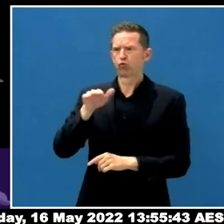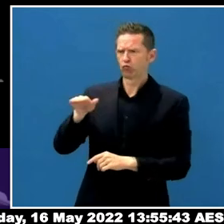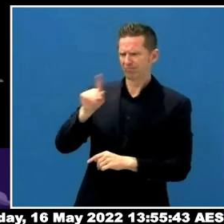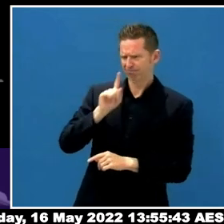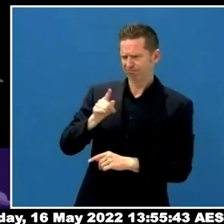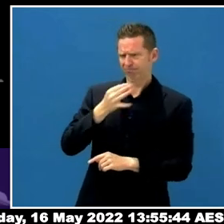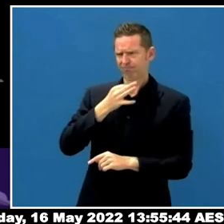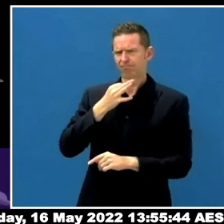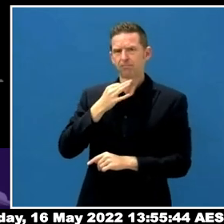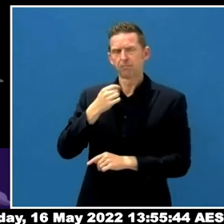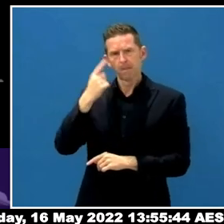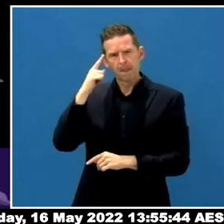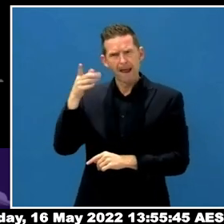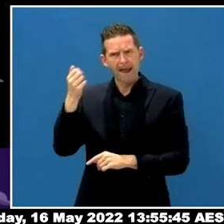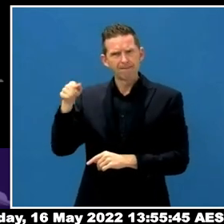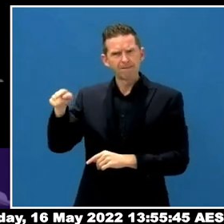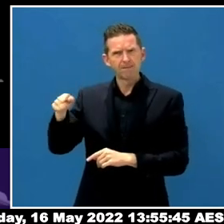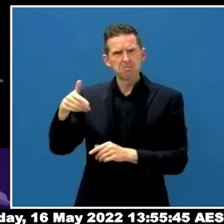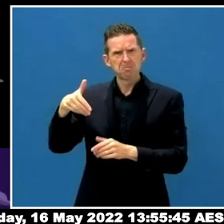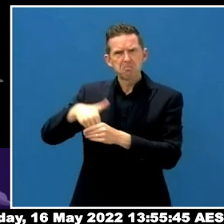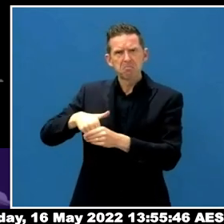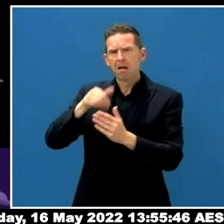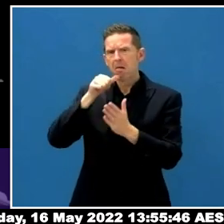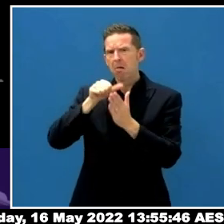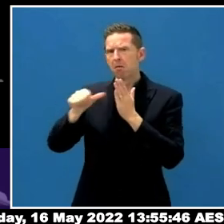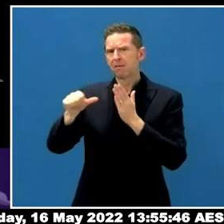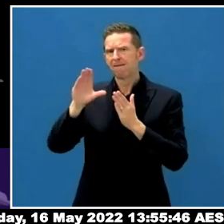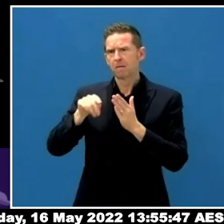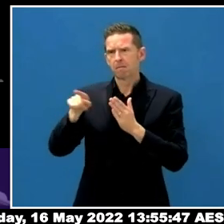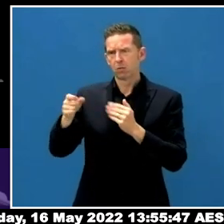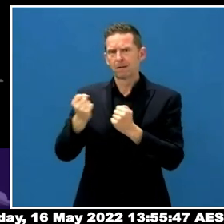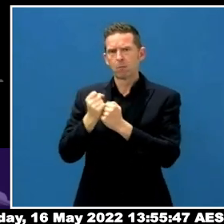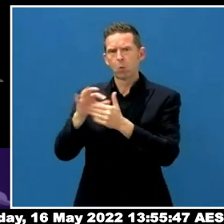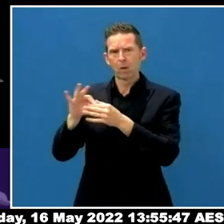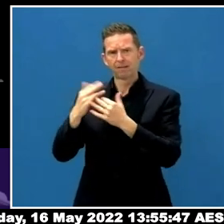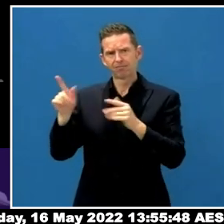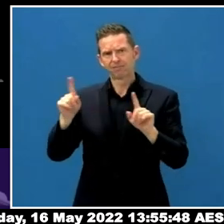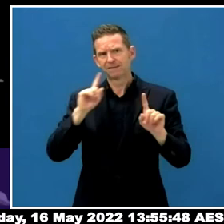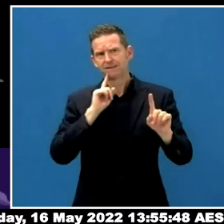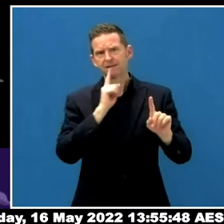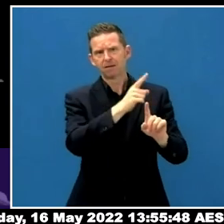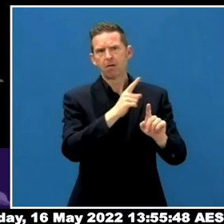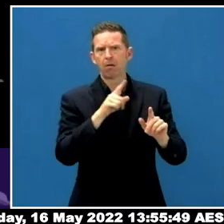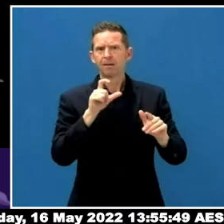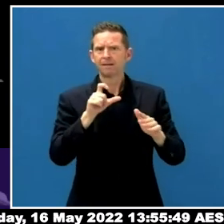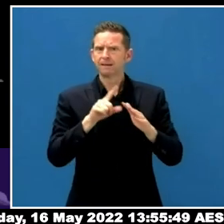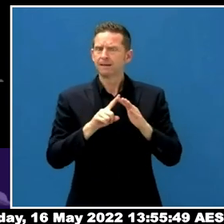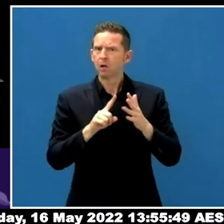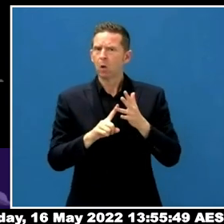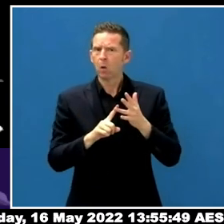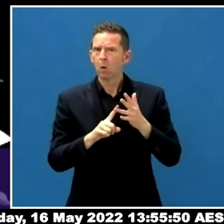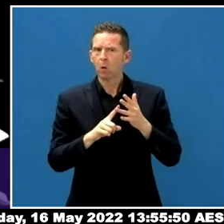there from my Support Coordinator giving some of the reasons that I was pulling Simon